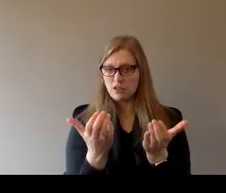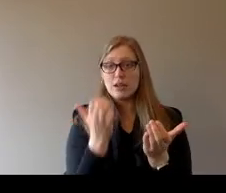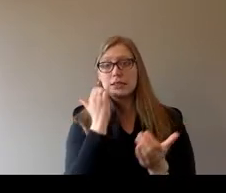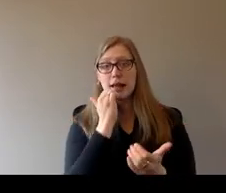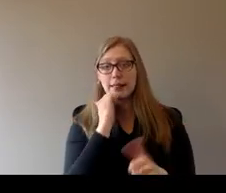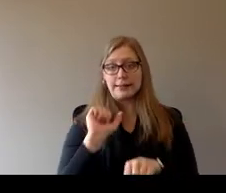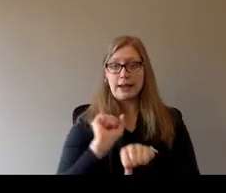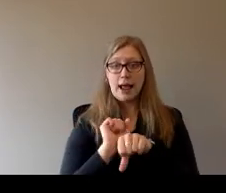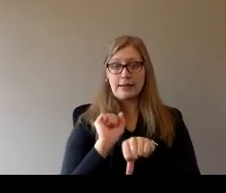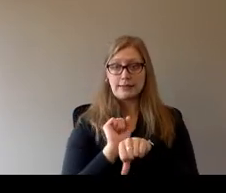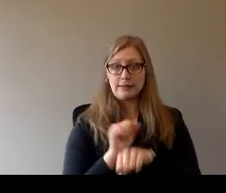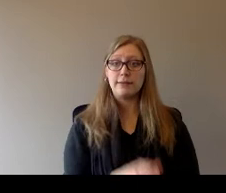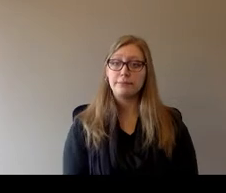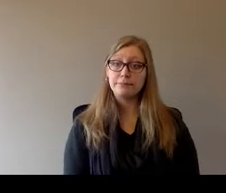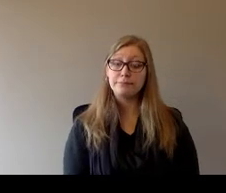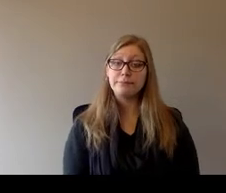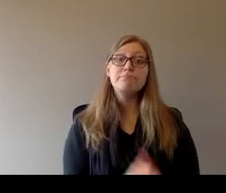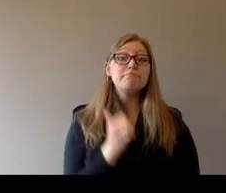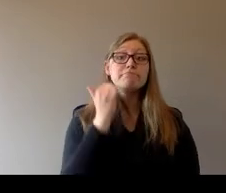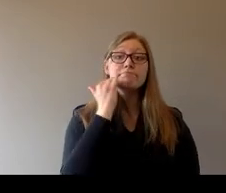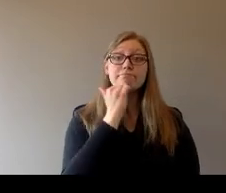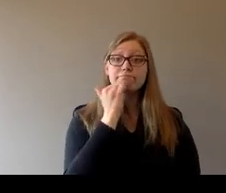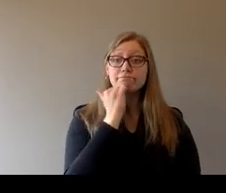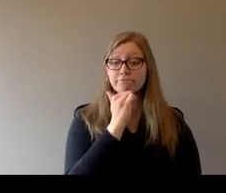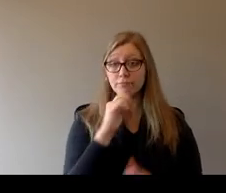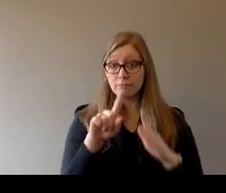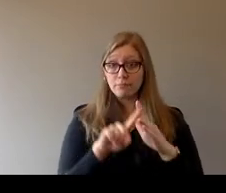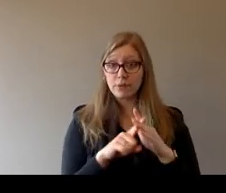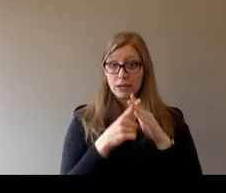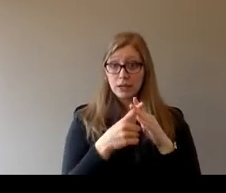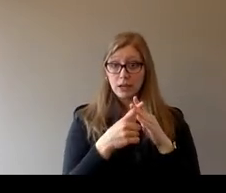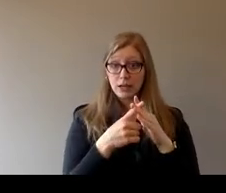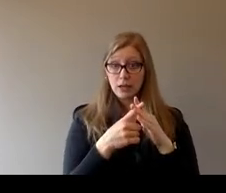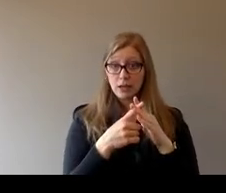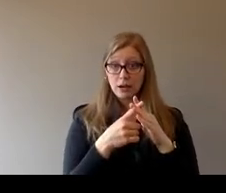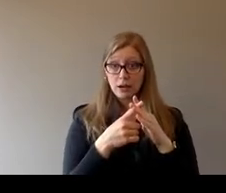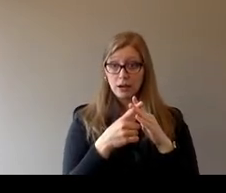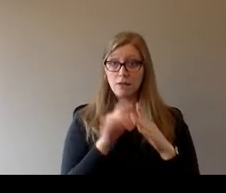So each day at the beginning, whenever you are starting your school day, you are going